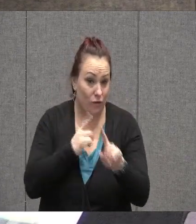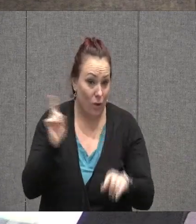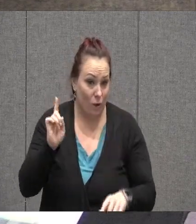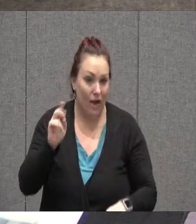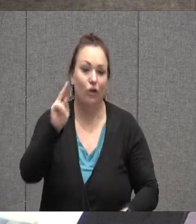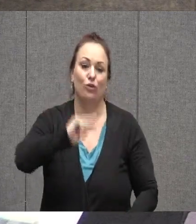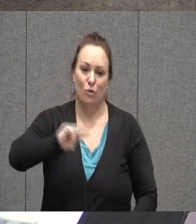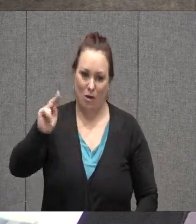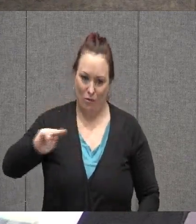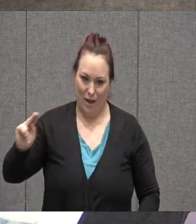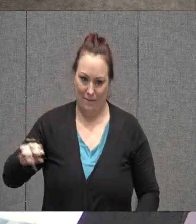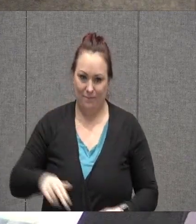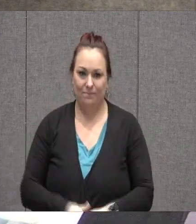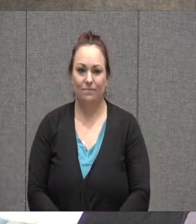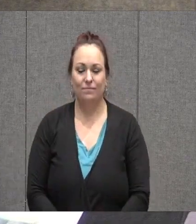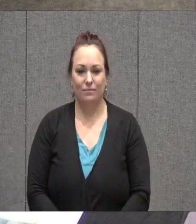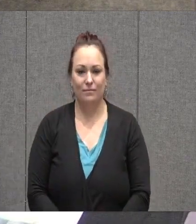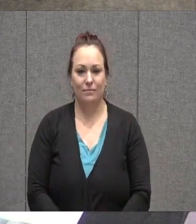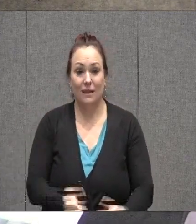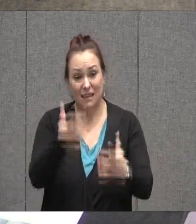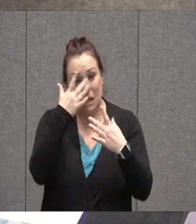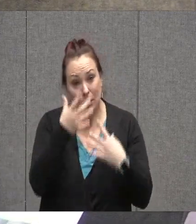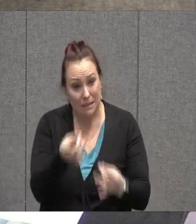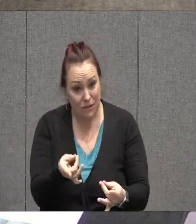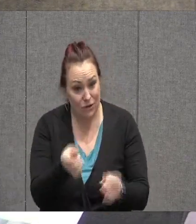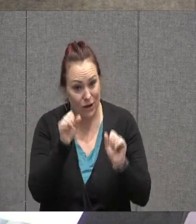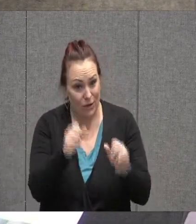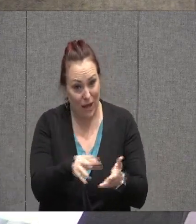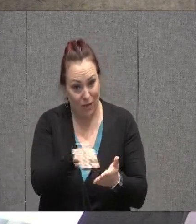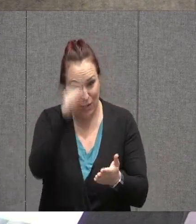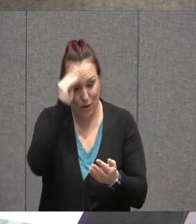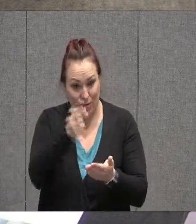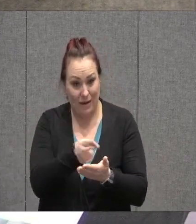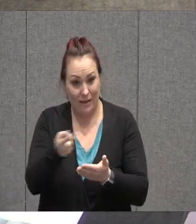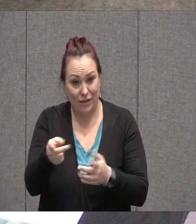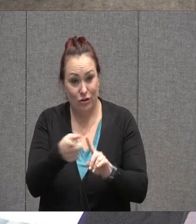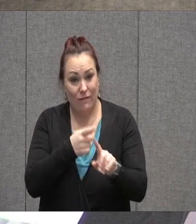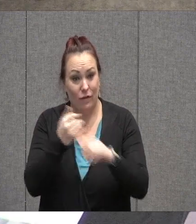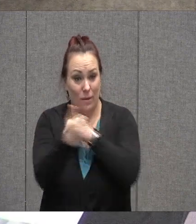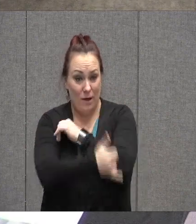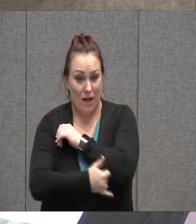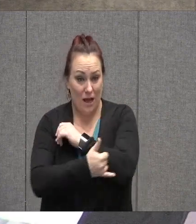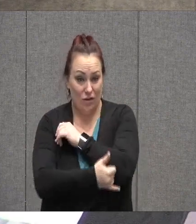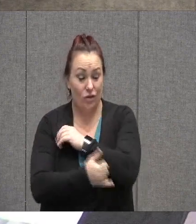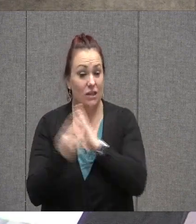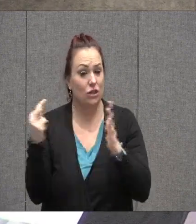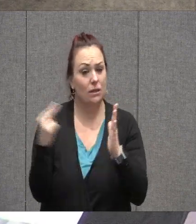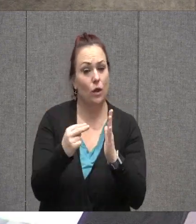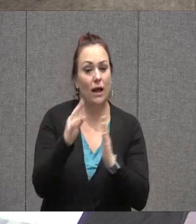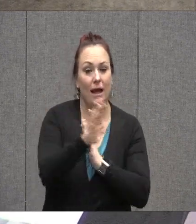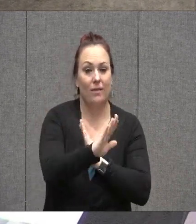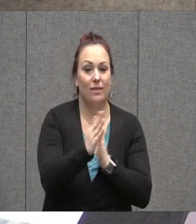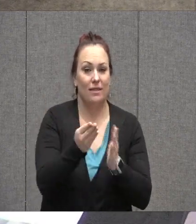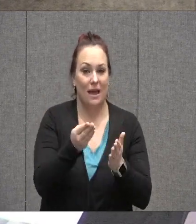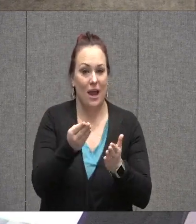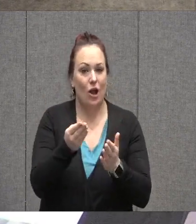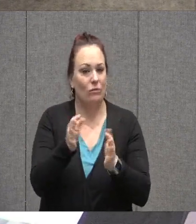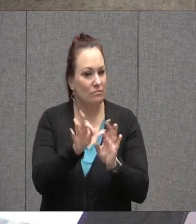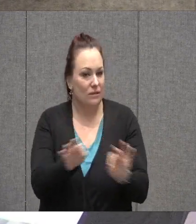Wow, so that's pretty interesting. You can learn a lot about the history of a country just by looking at their currency.